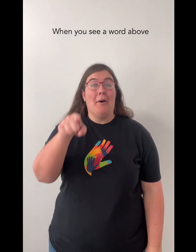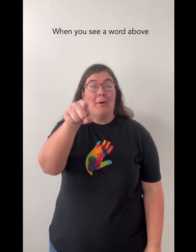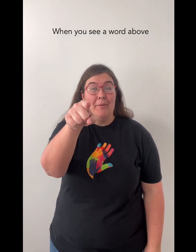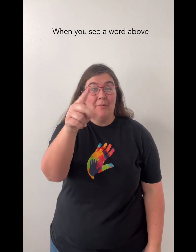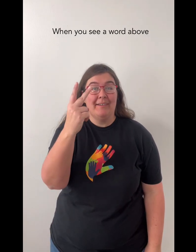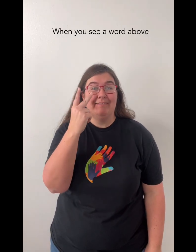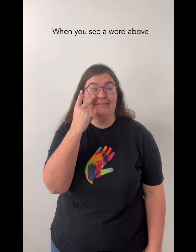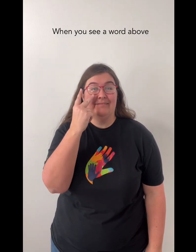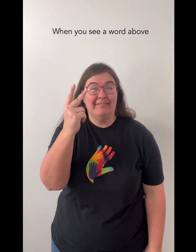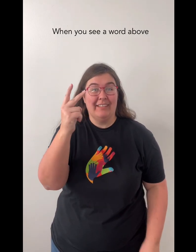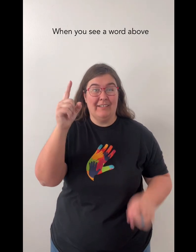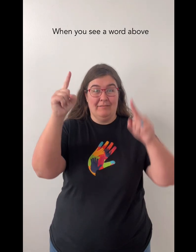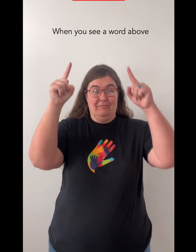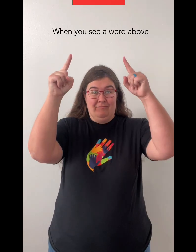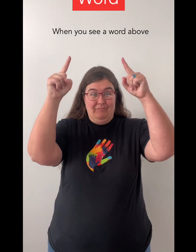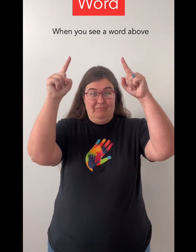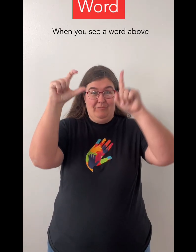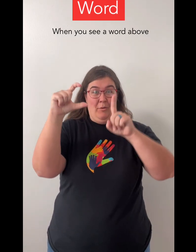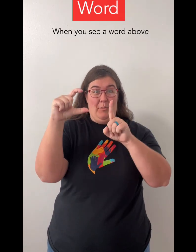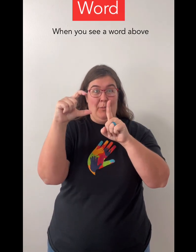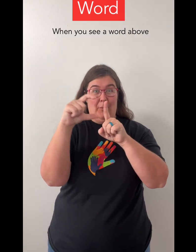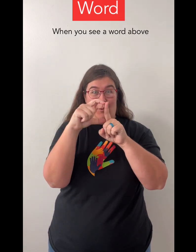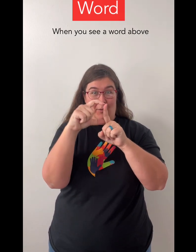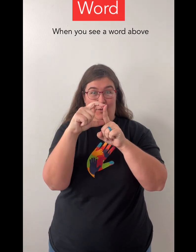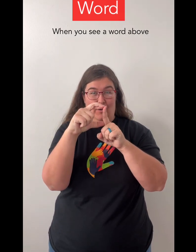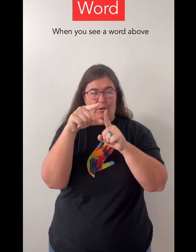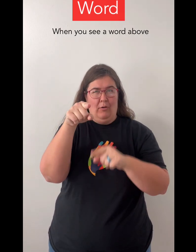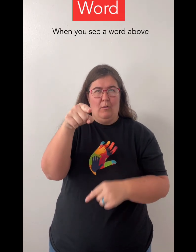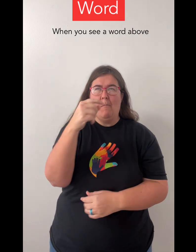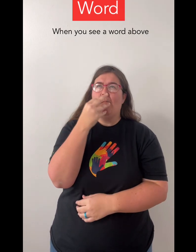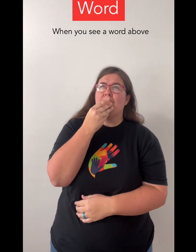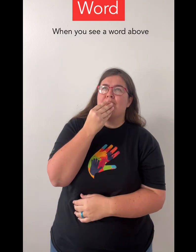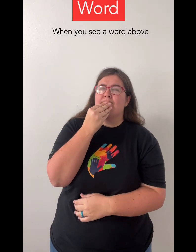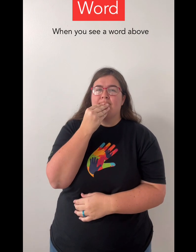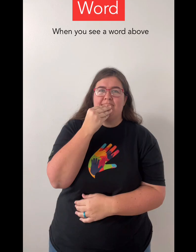When you see a word above